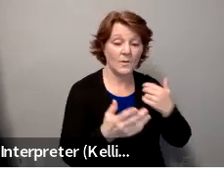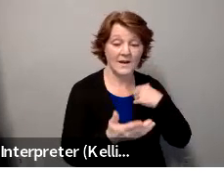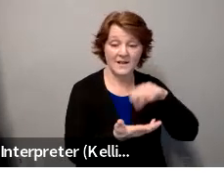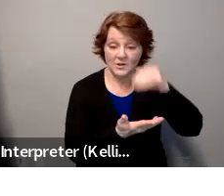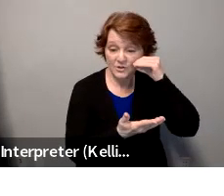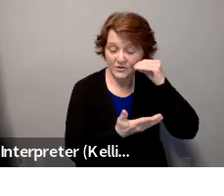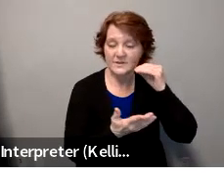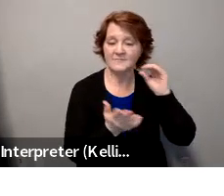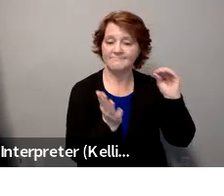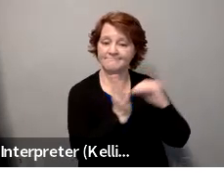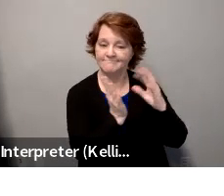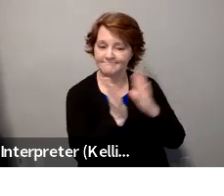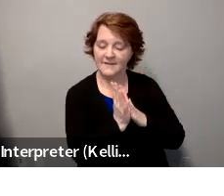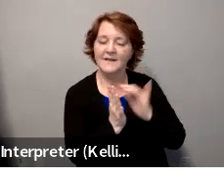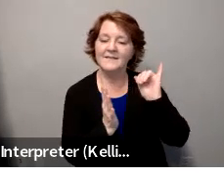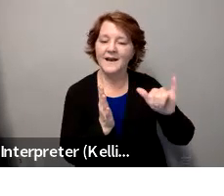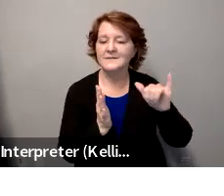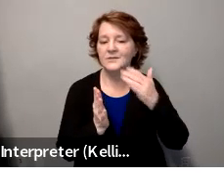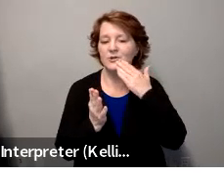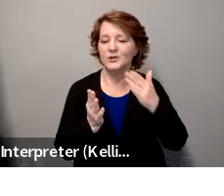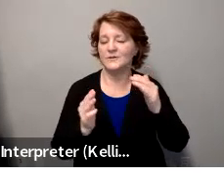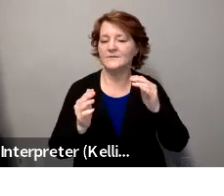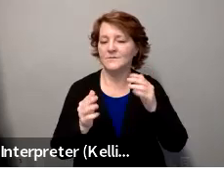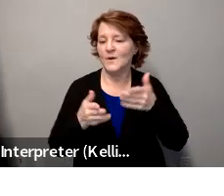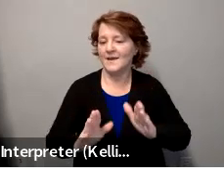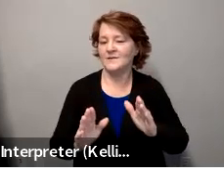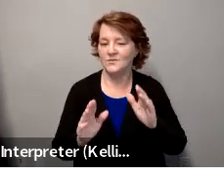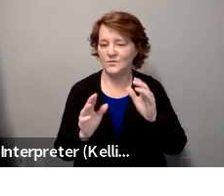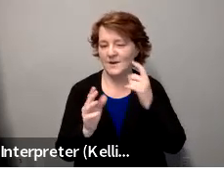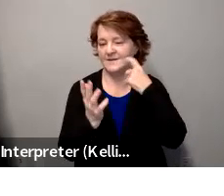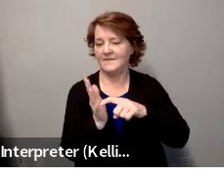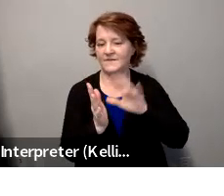learned and then one way of sharing what you learned. Just another hint, we